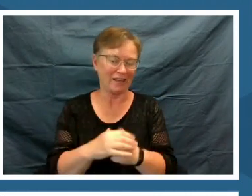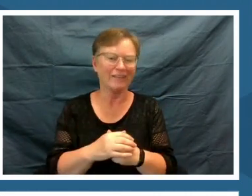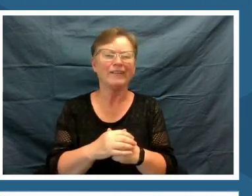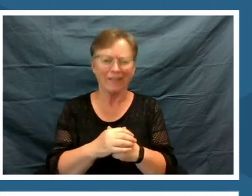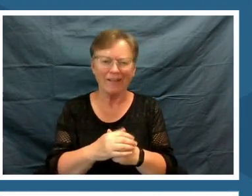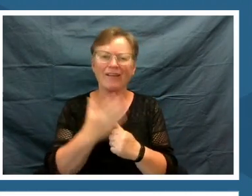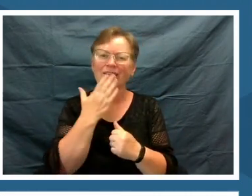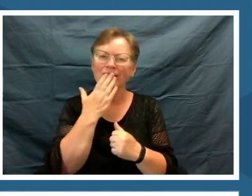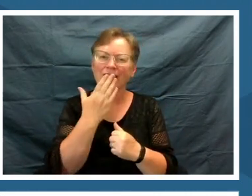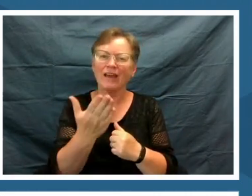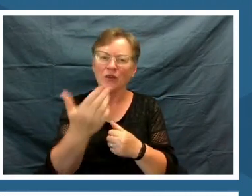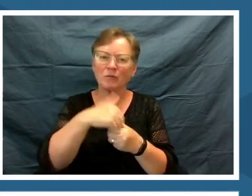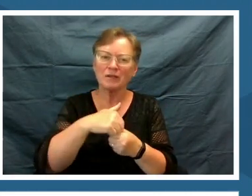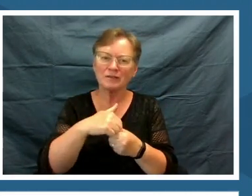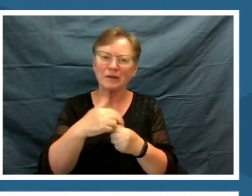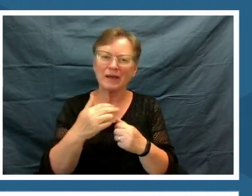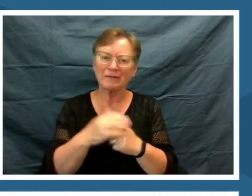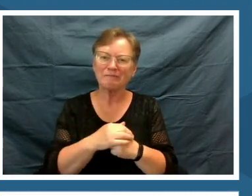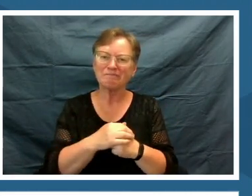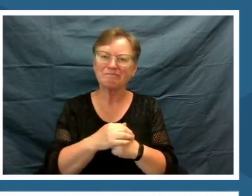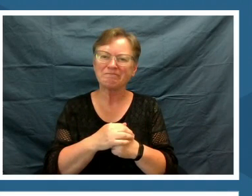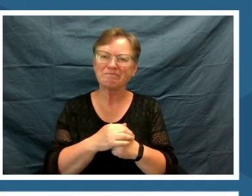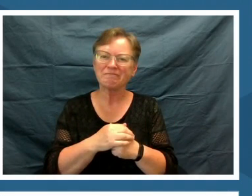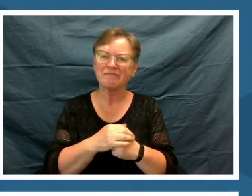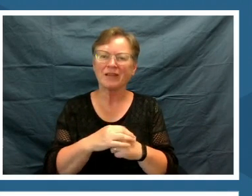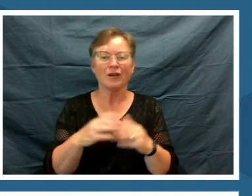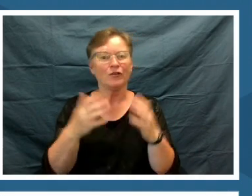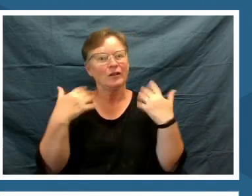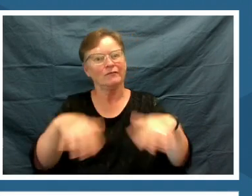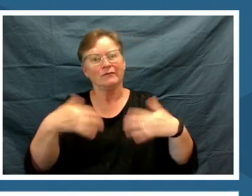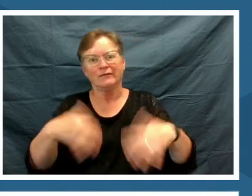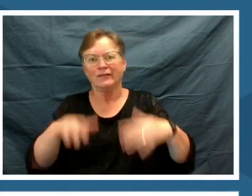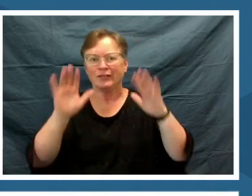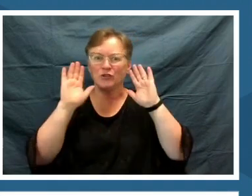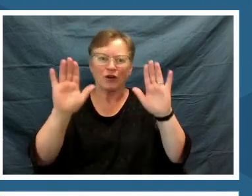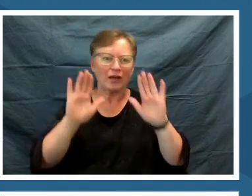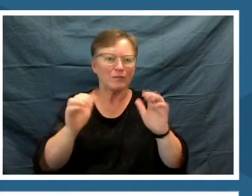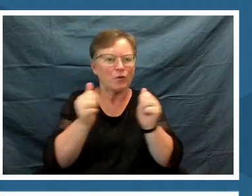it's great to be with you um